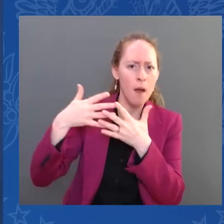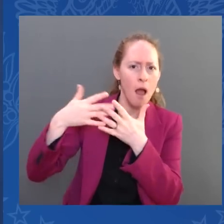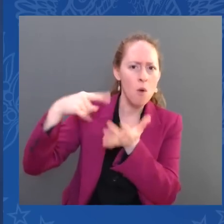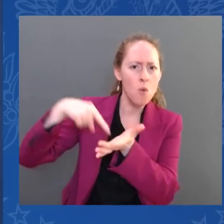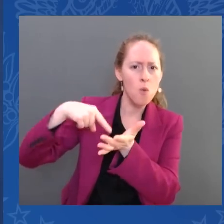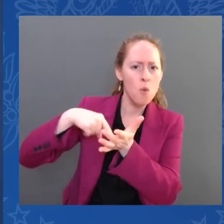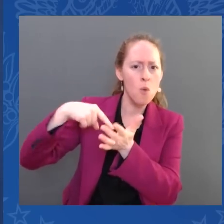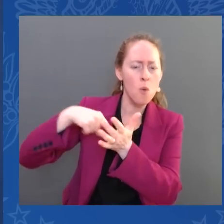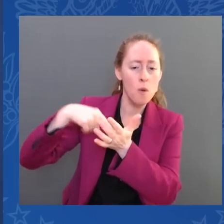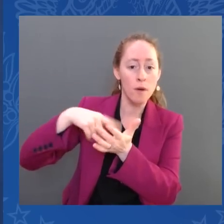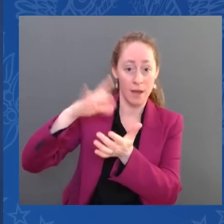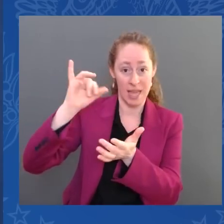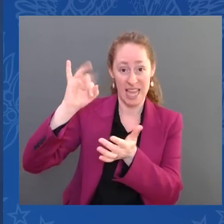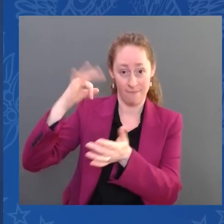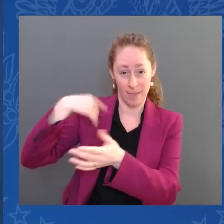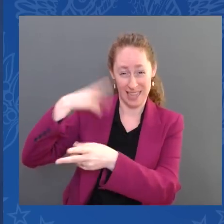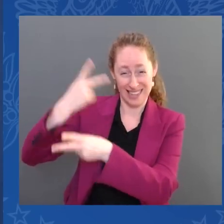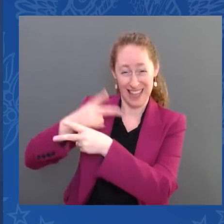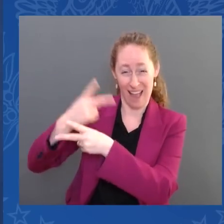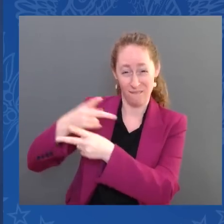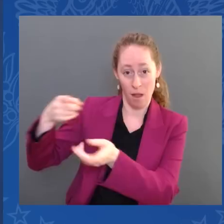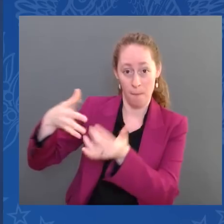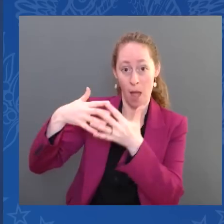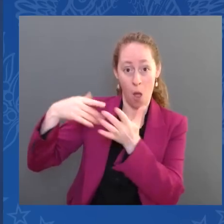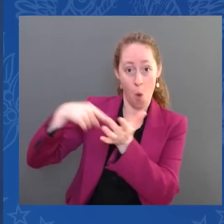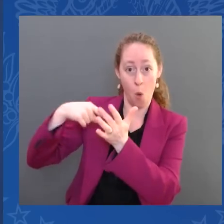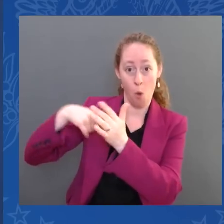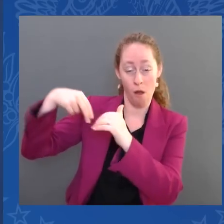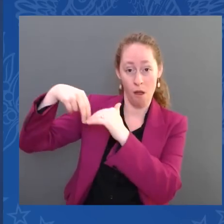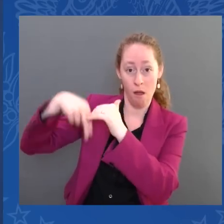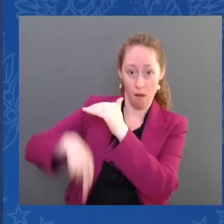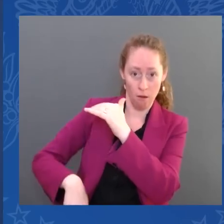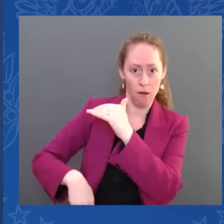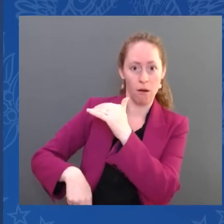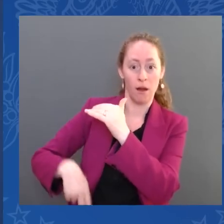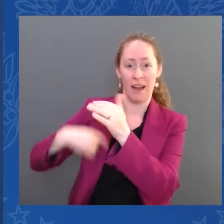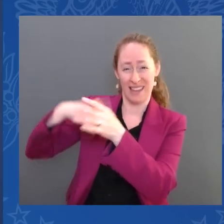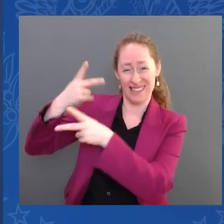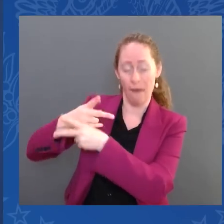like to paint me as the "big spender." But let's look at the facts. Facts matter.